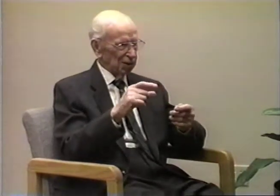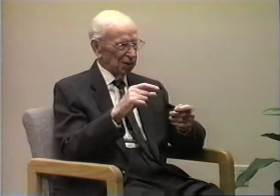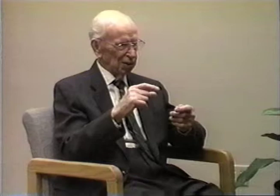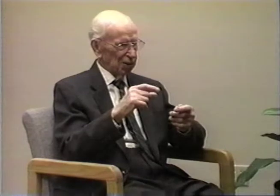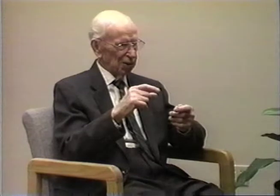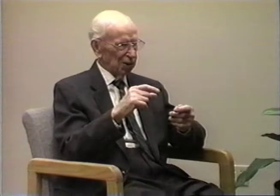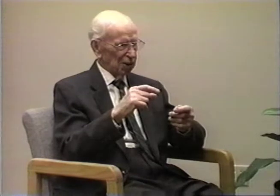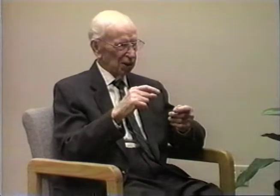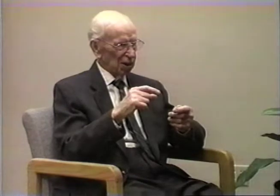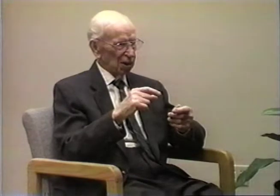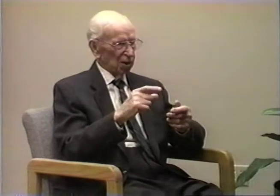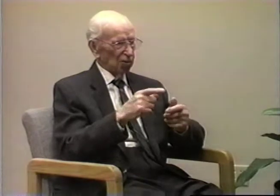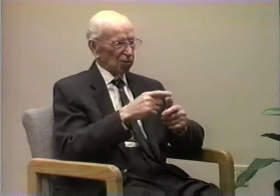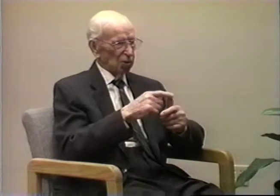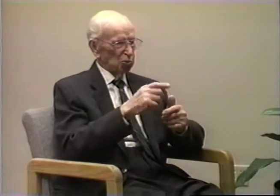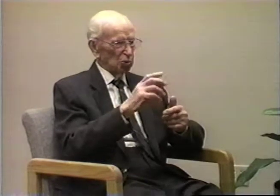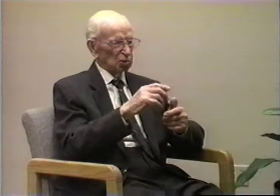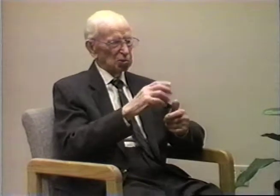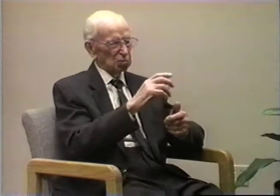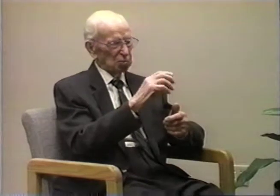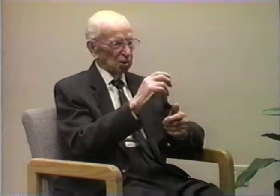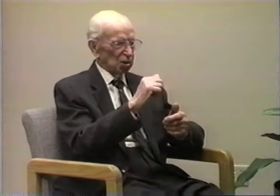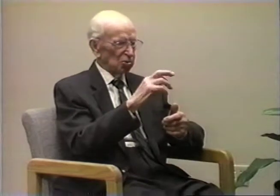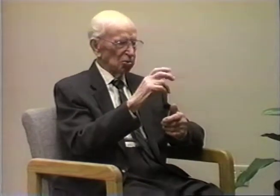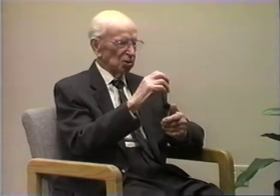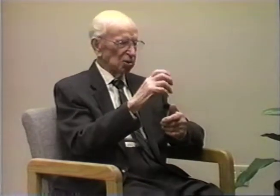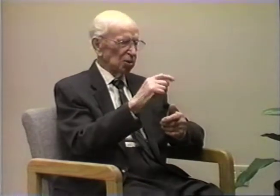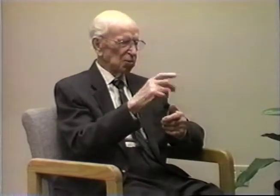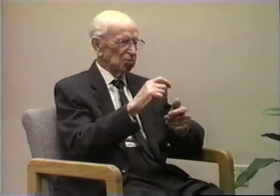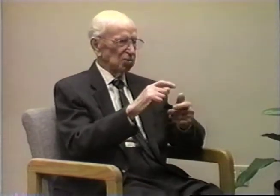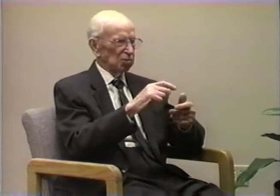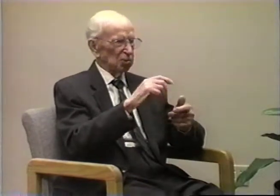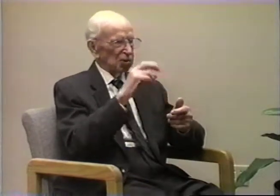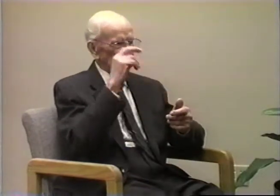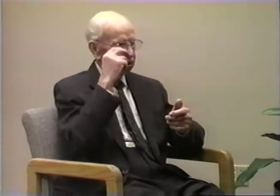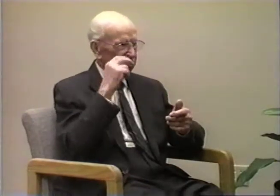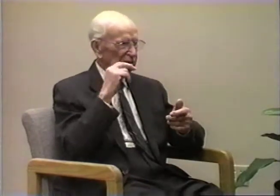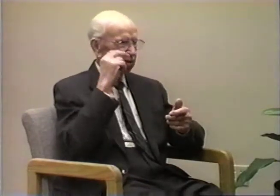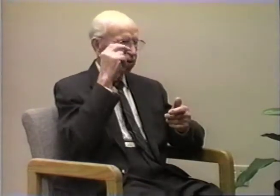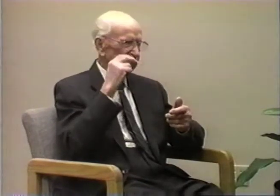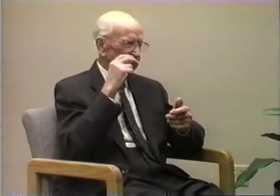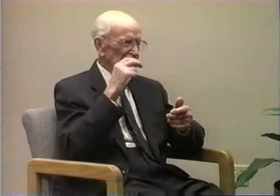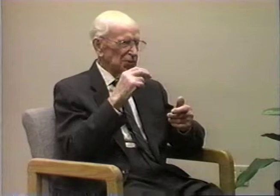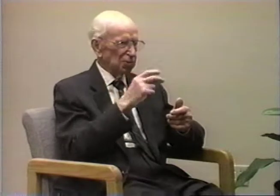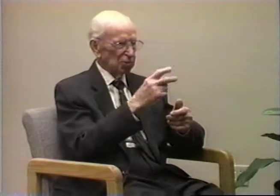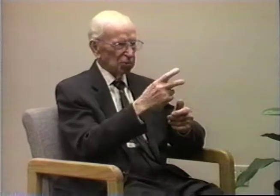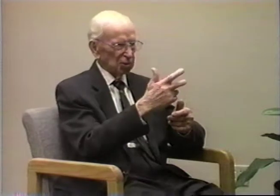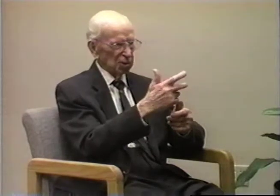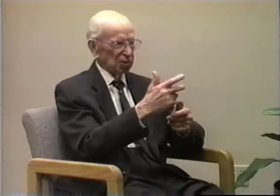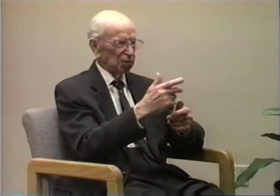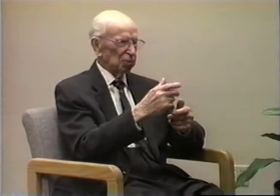and had several hearing relatives working with her, nieces and nephews.